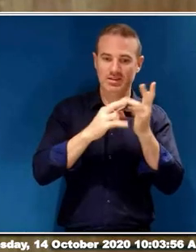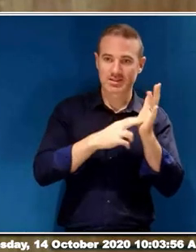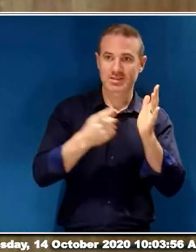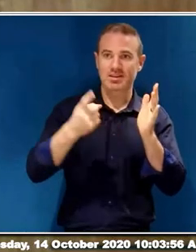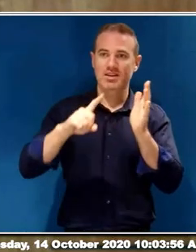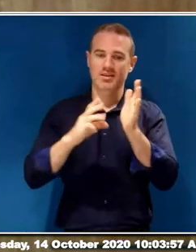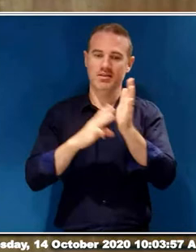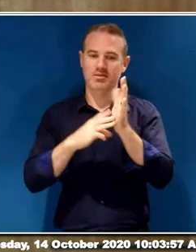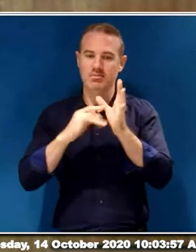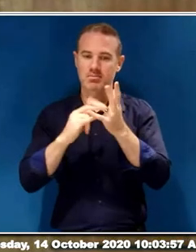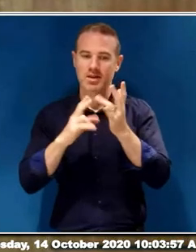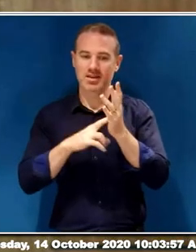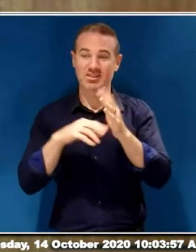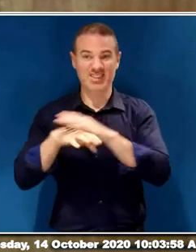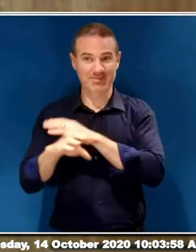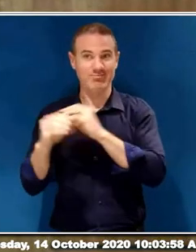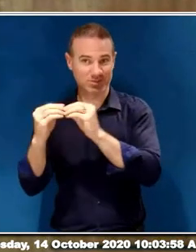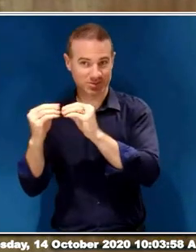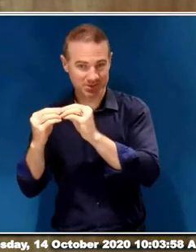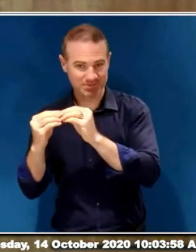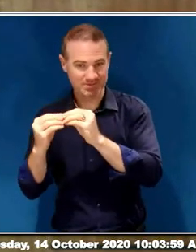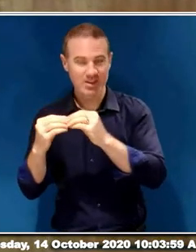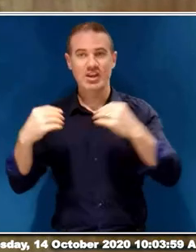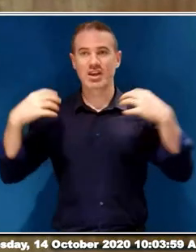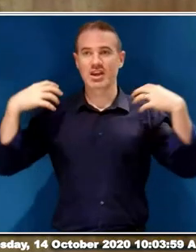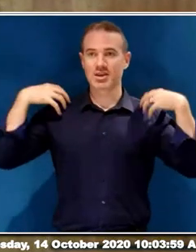Commissioner Galbally is in her home in Victoria.